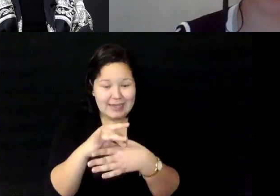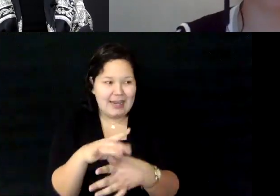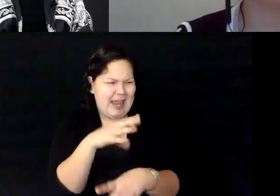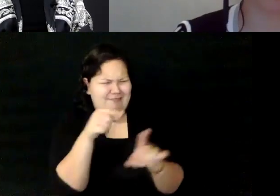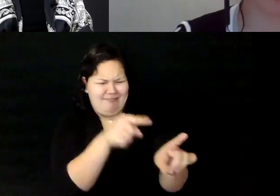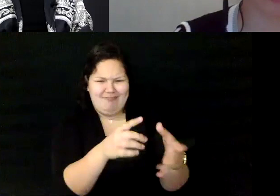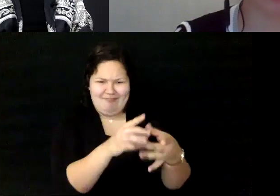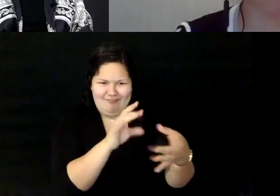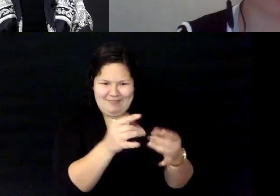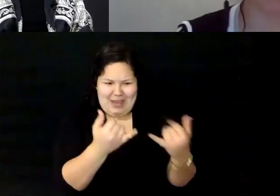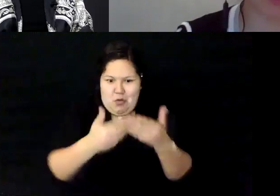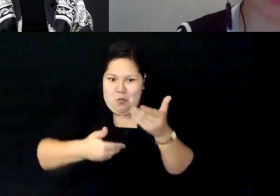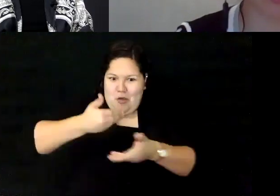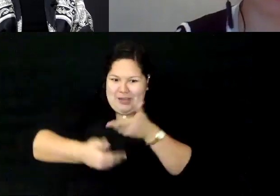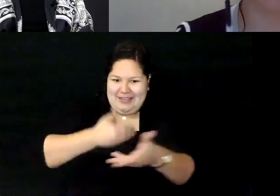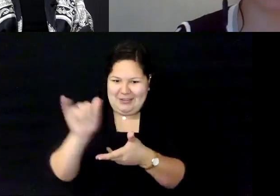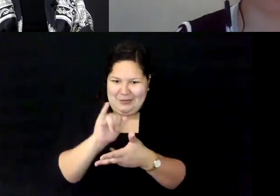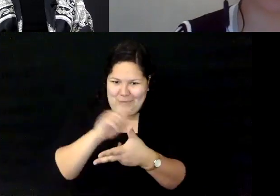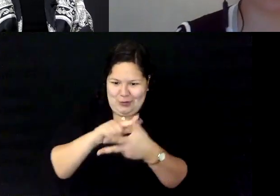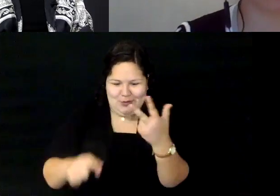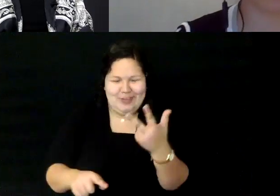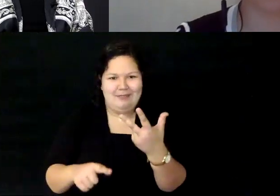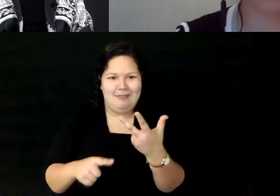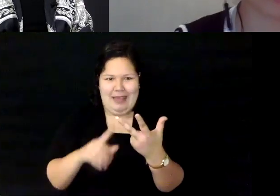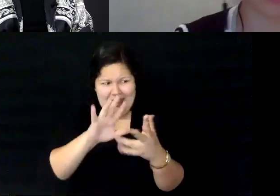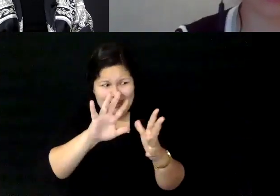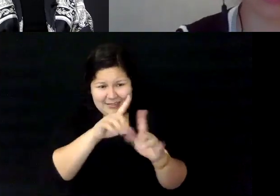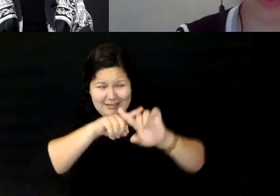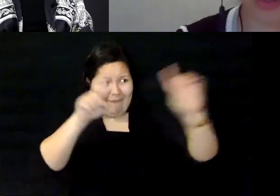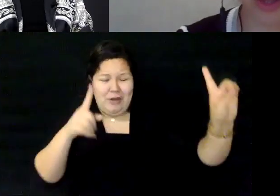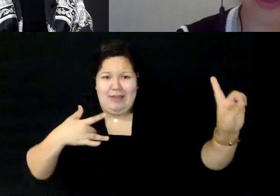like the process of art making, you know, what, you know, what that can look like?